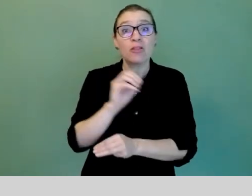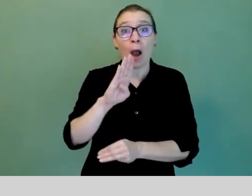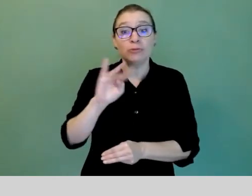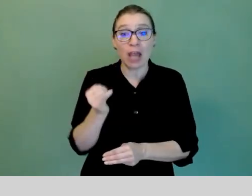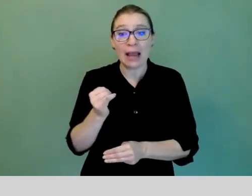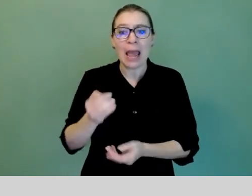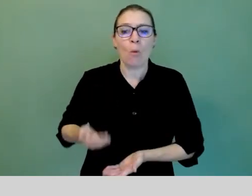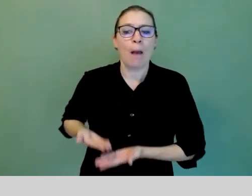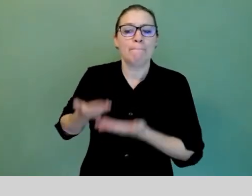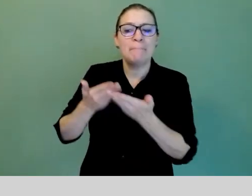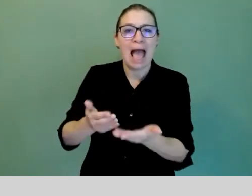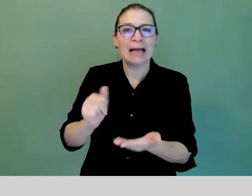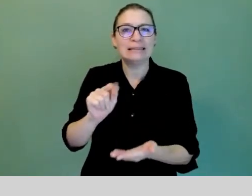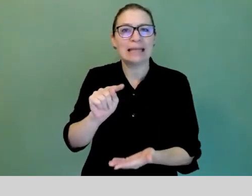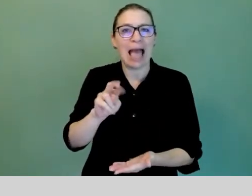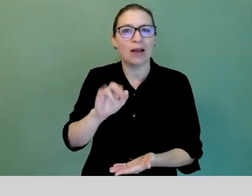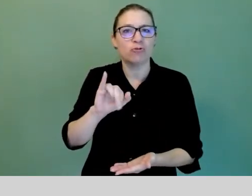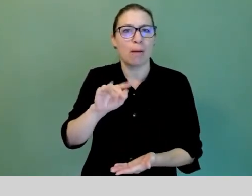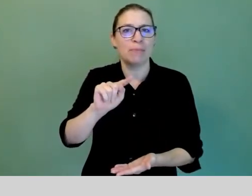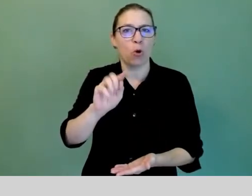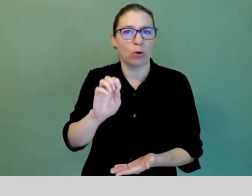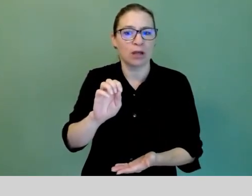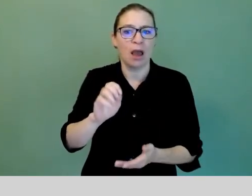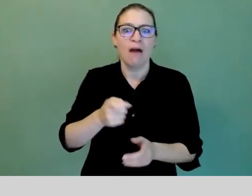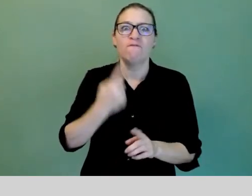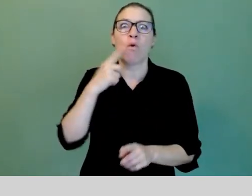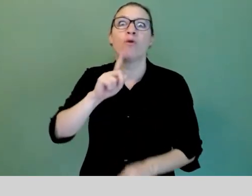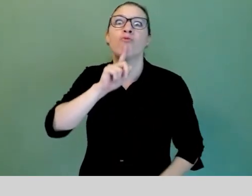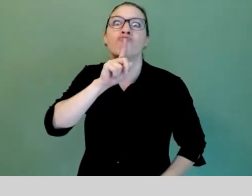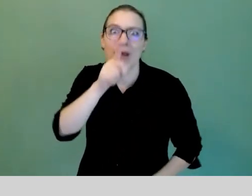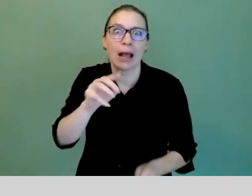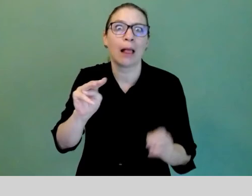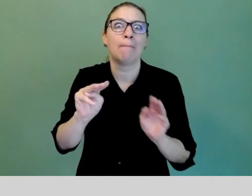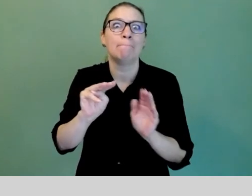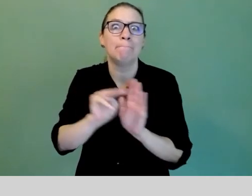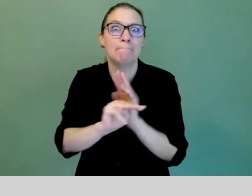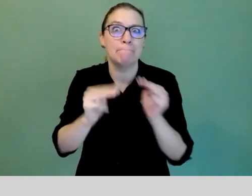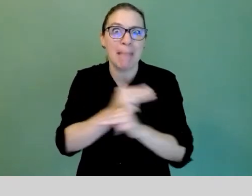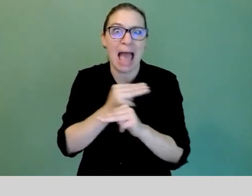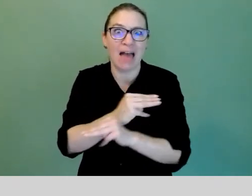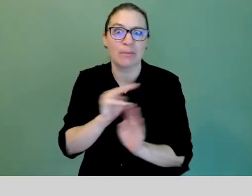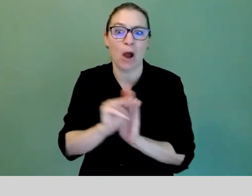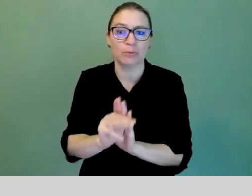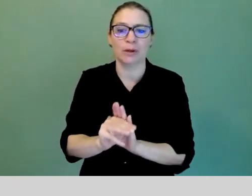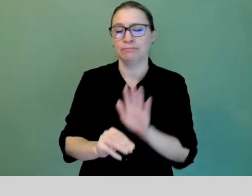through to the real math module. Let me tell you about getattr.